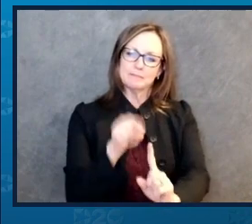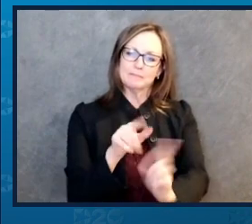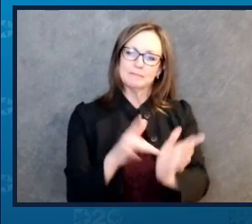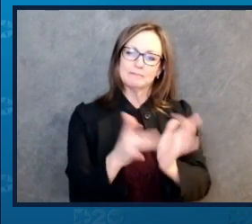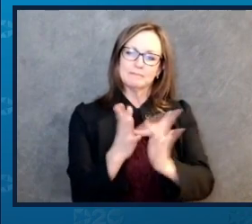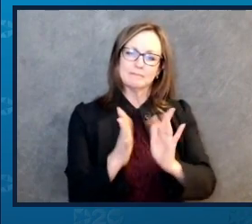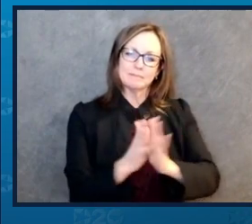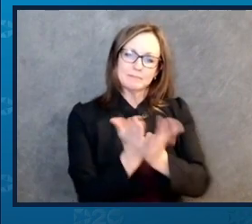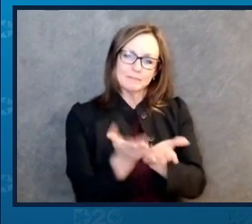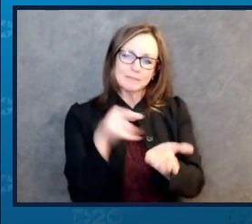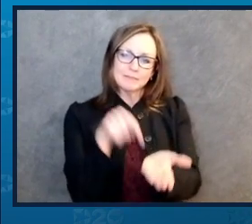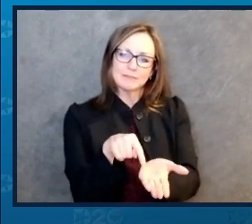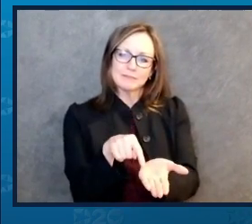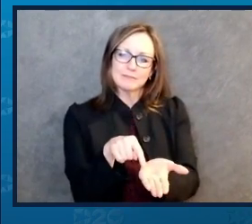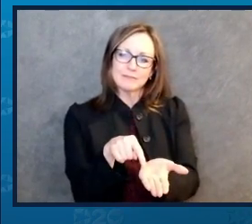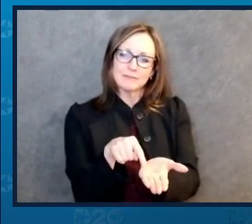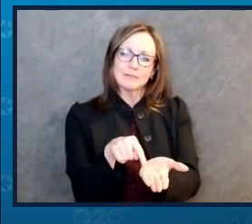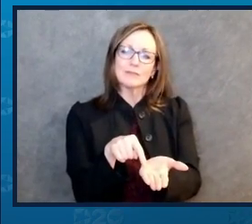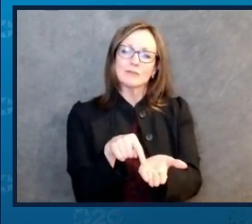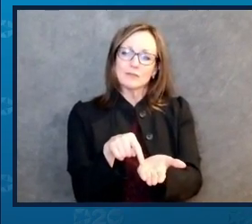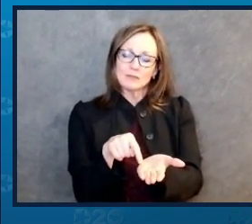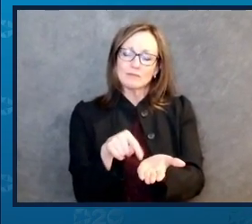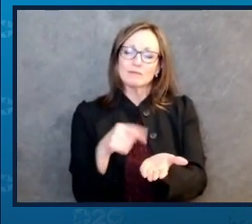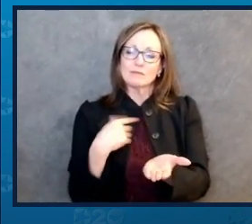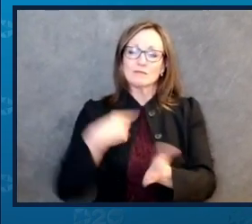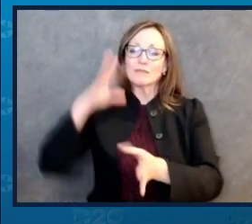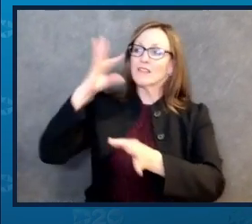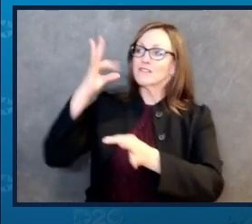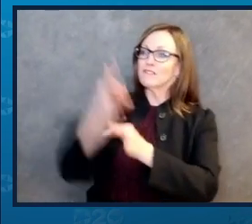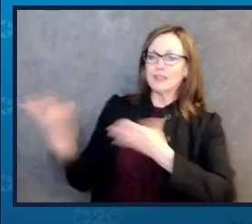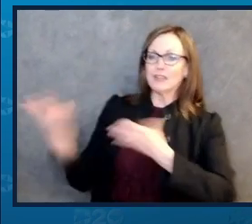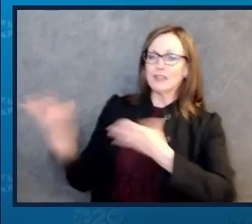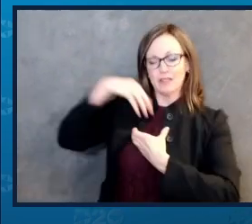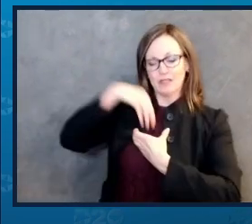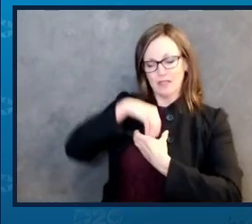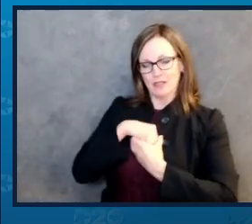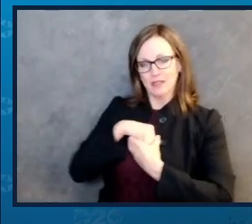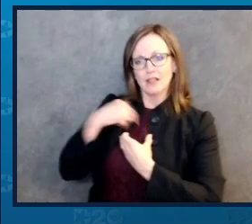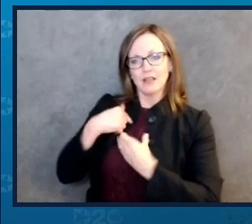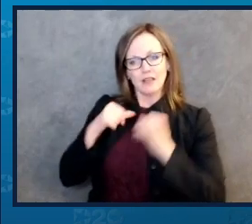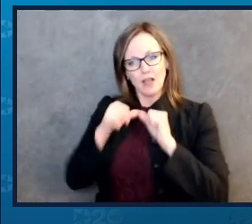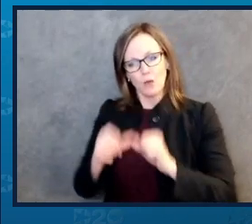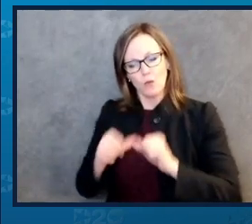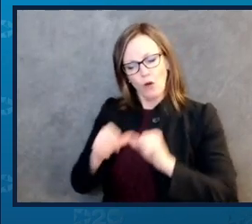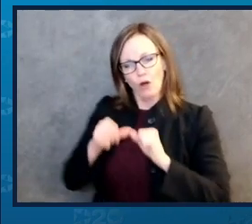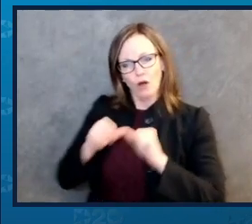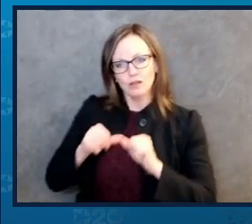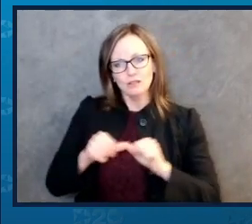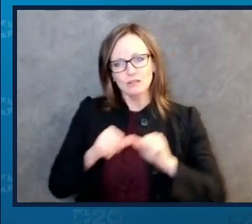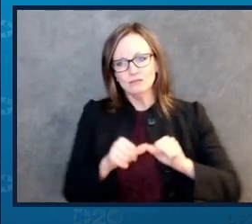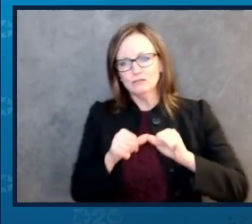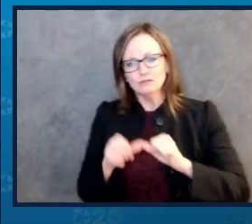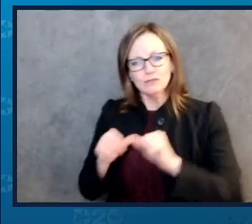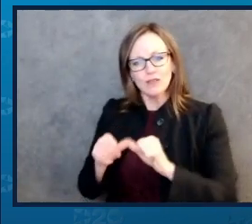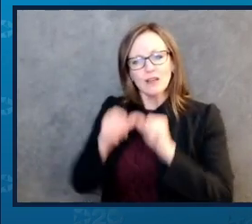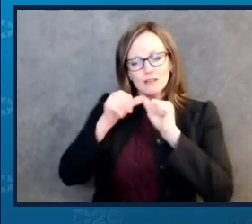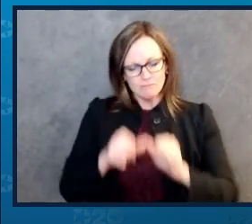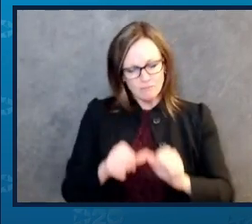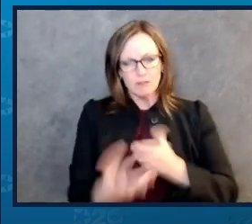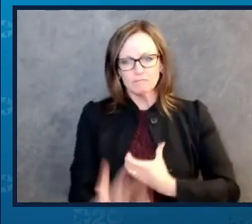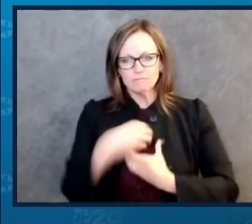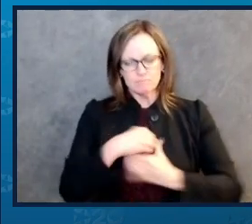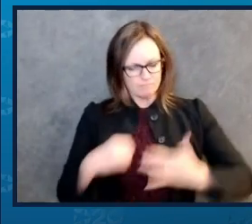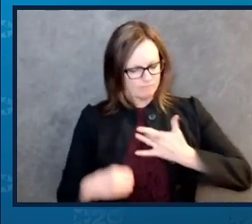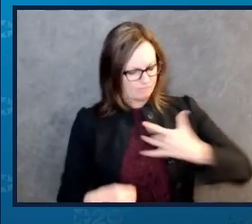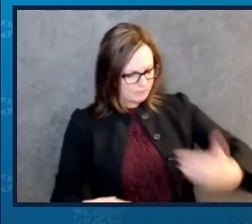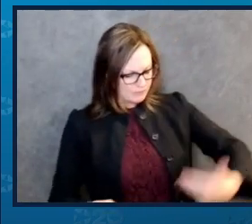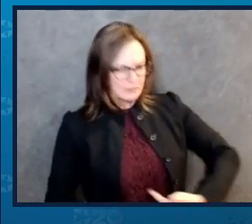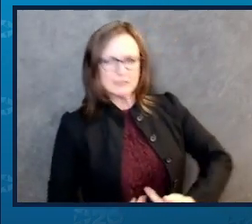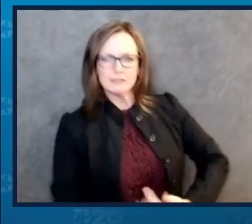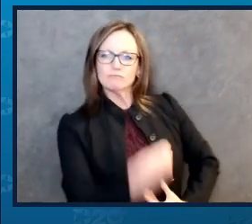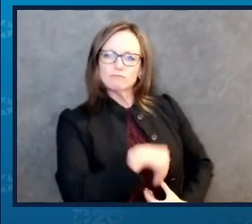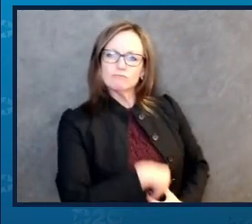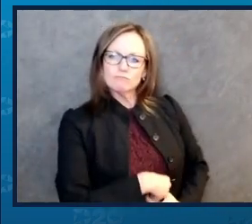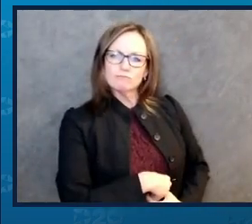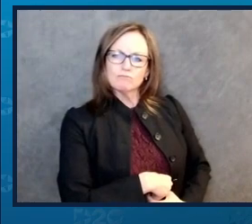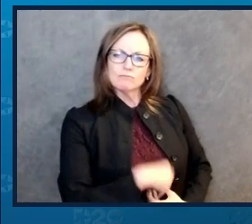NOT BY SIGHT.